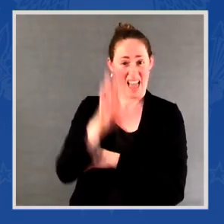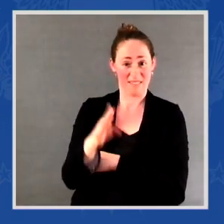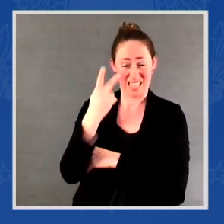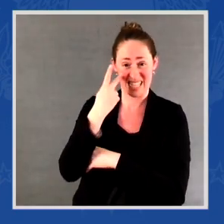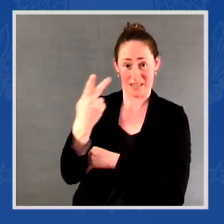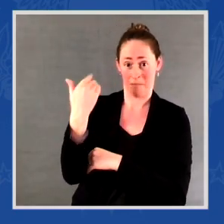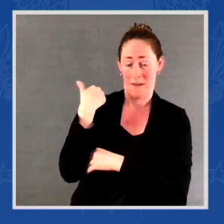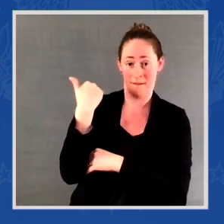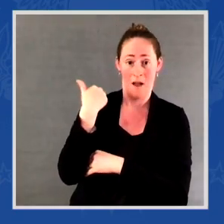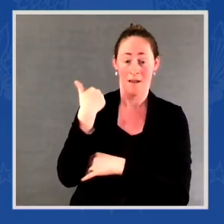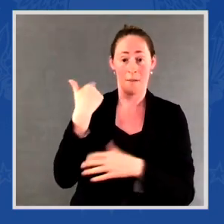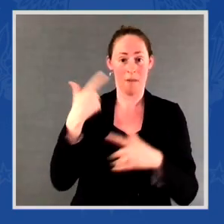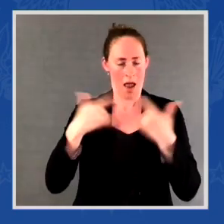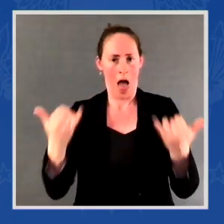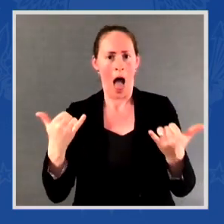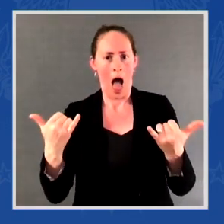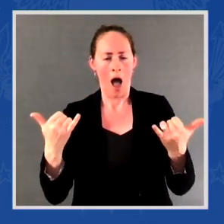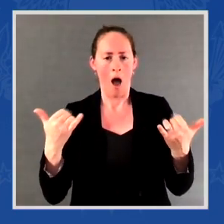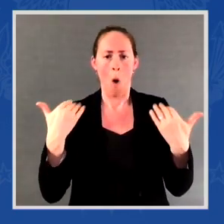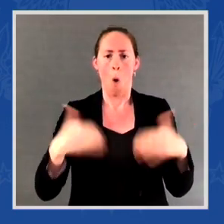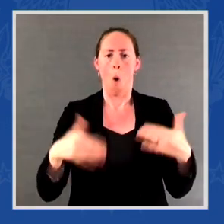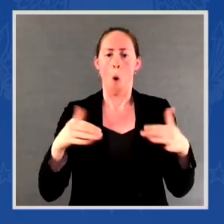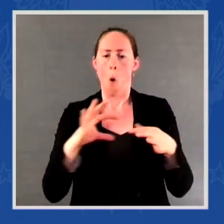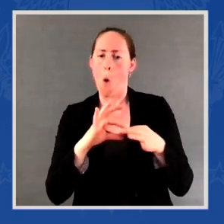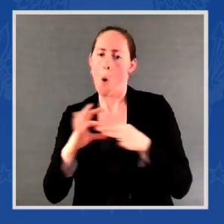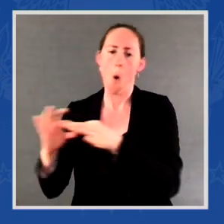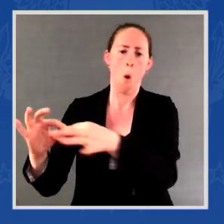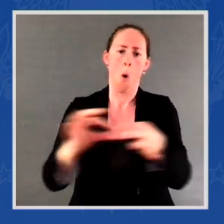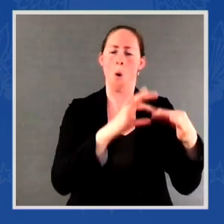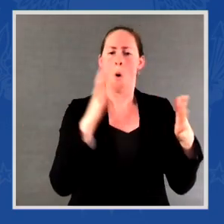never been as divided as it is today, since the Civil War.